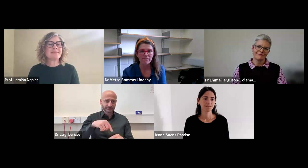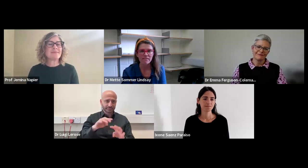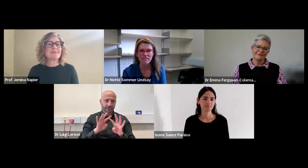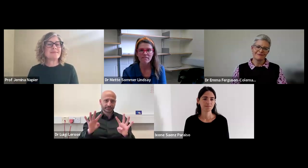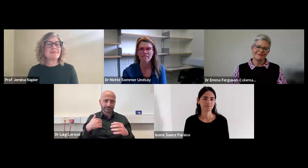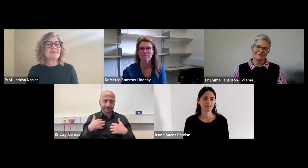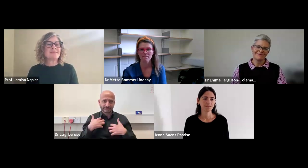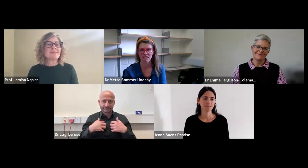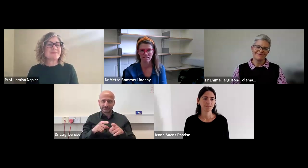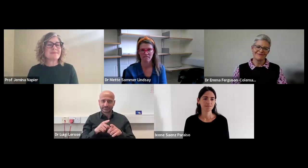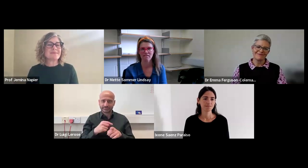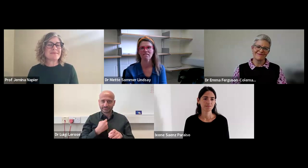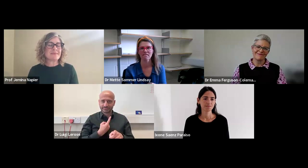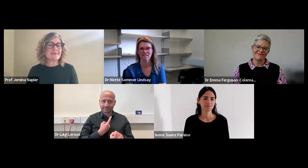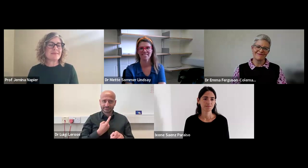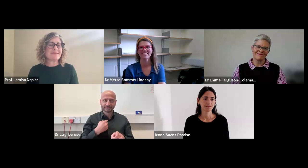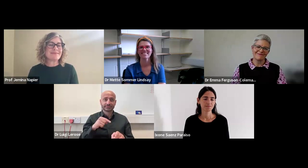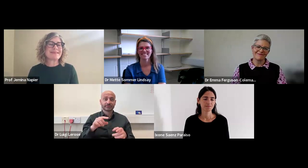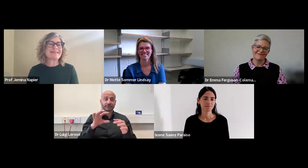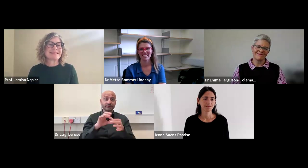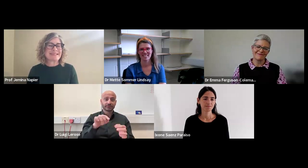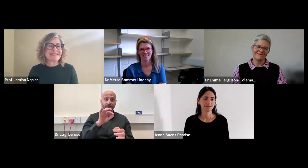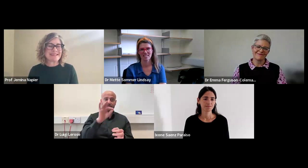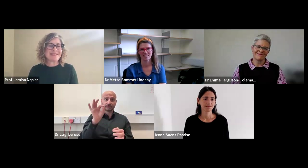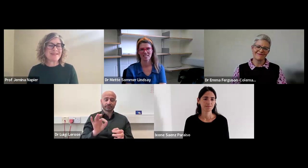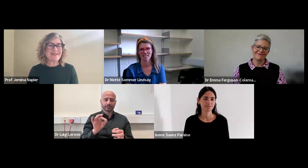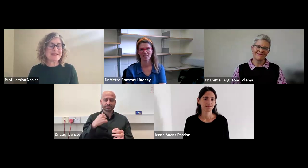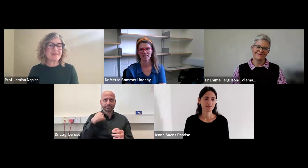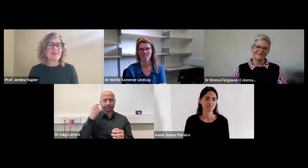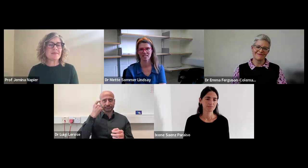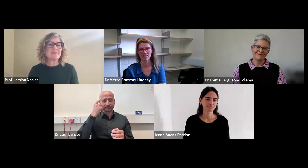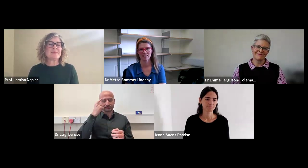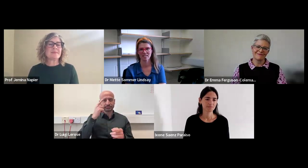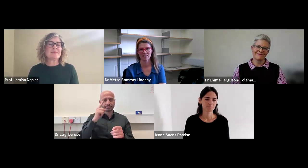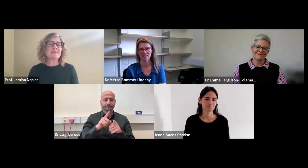Luigi: Thank you, I'm also really excited to be a member of this panel and in response